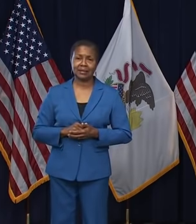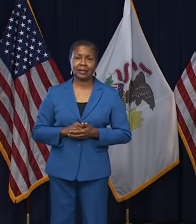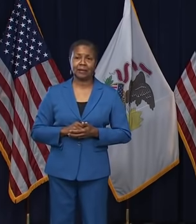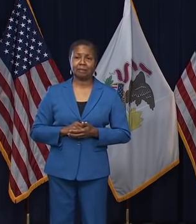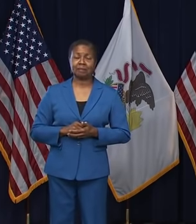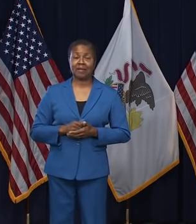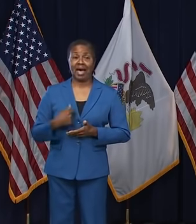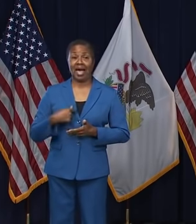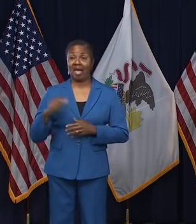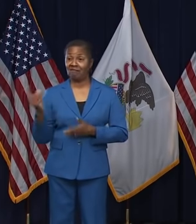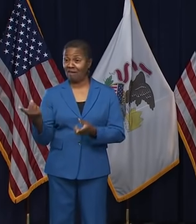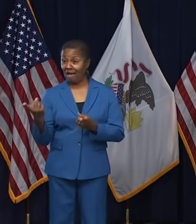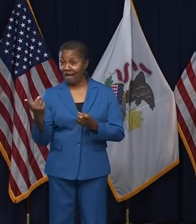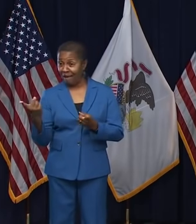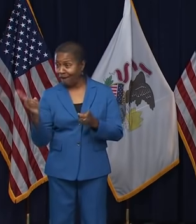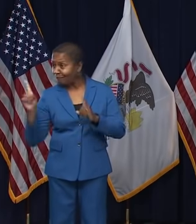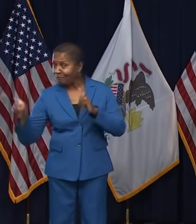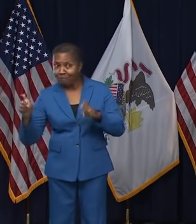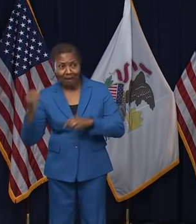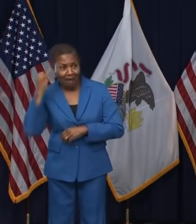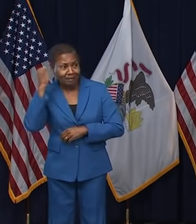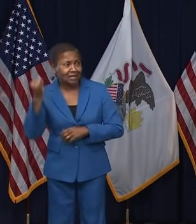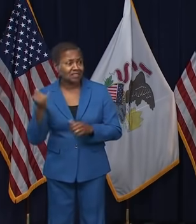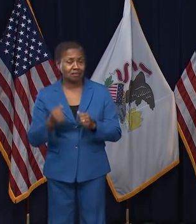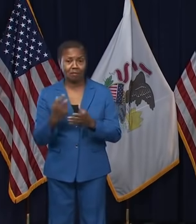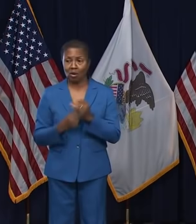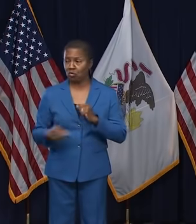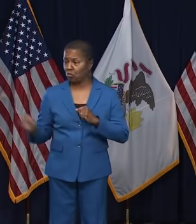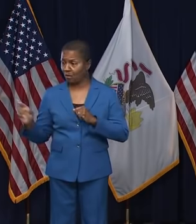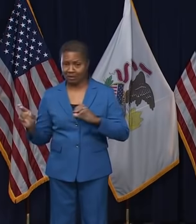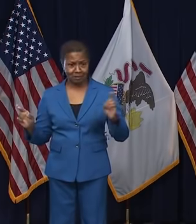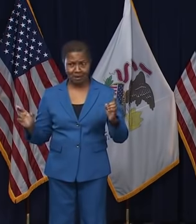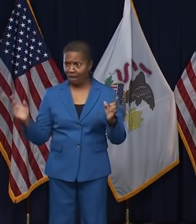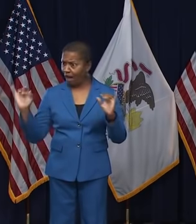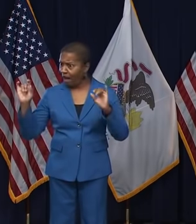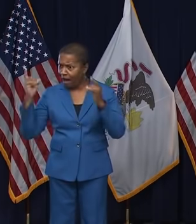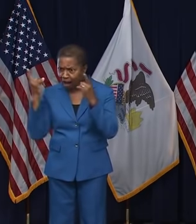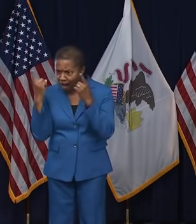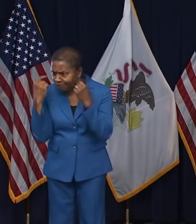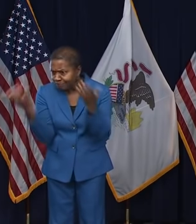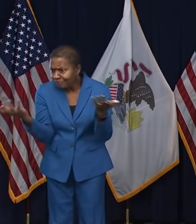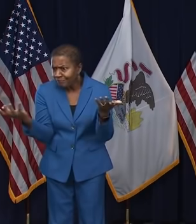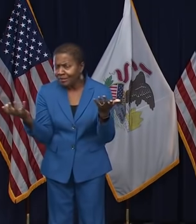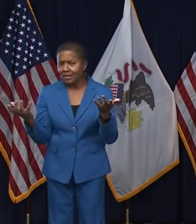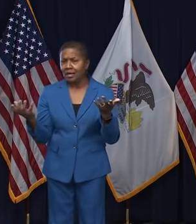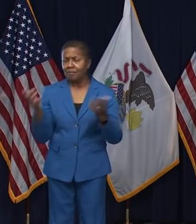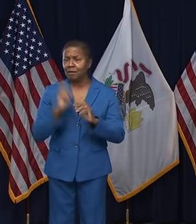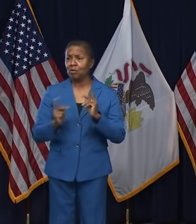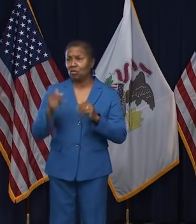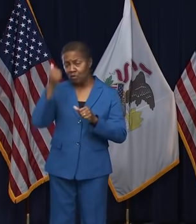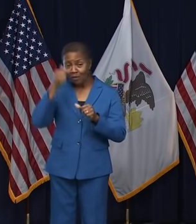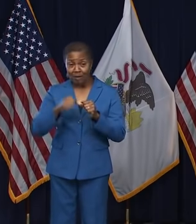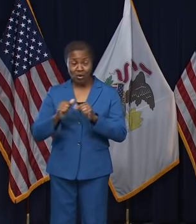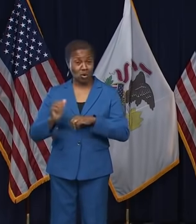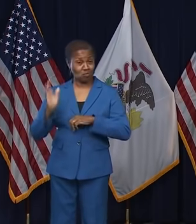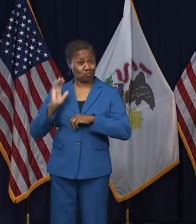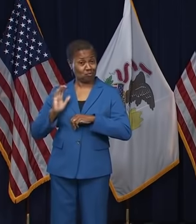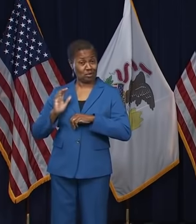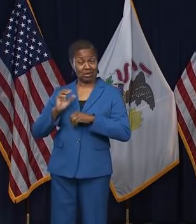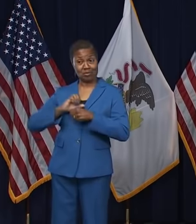legislature talks to me I listen- and I have asked for